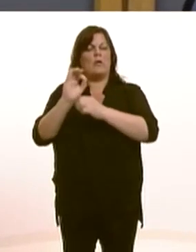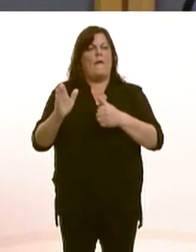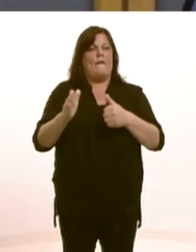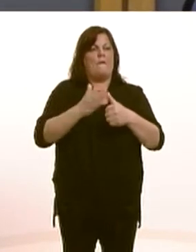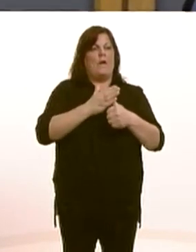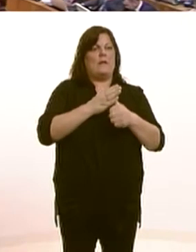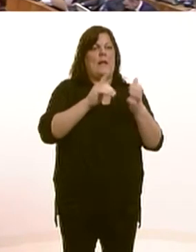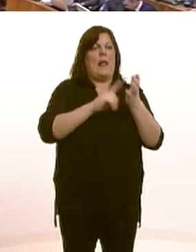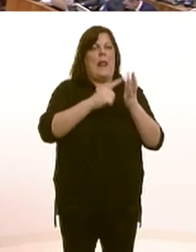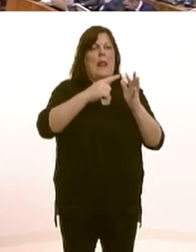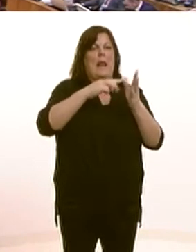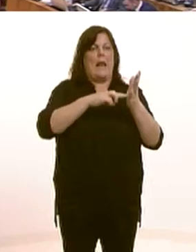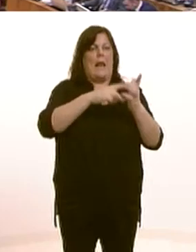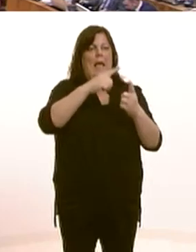Leanne Wood: Diolch, Lywydd.